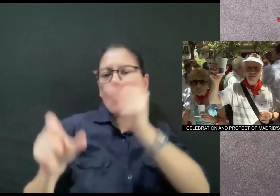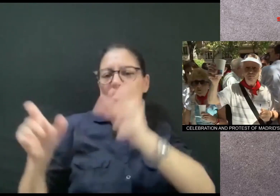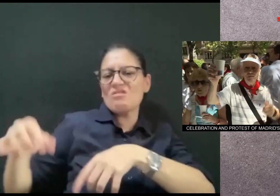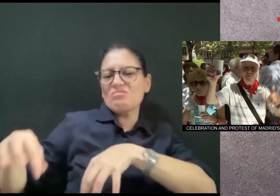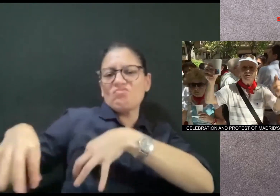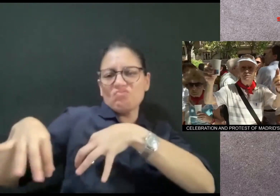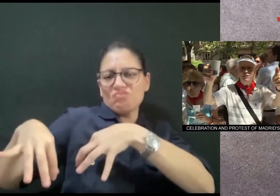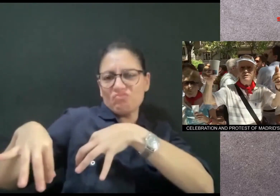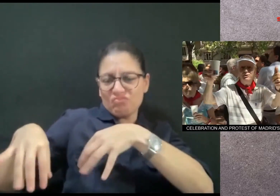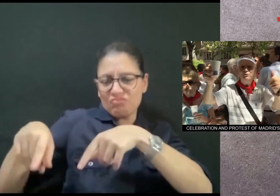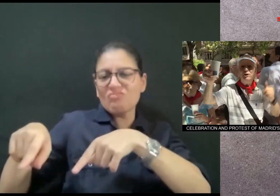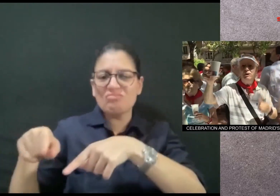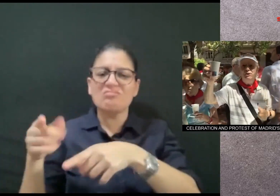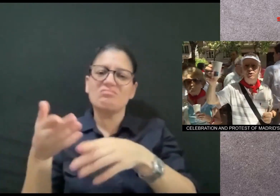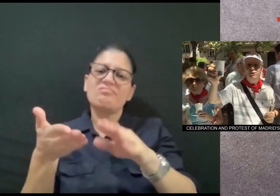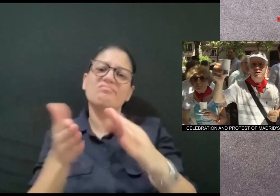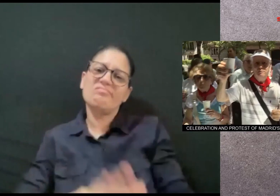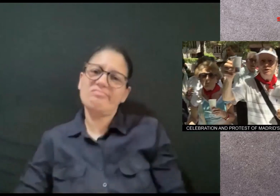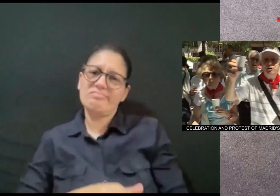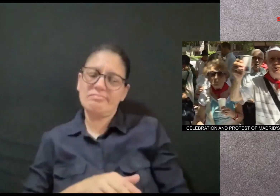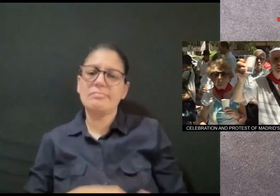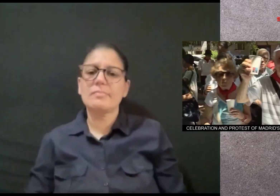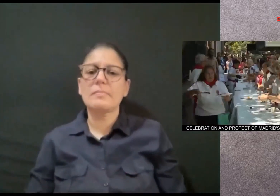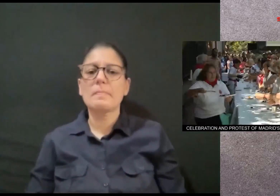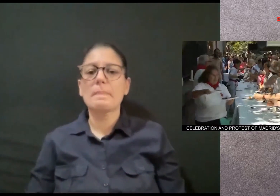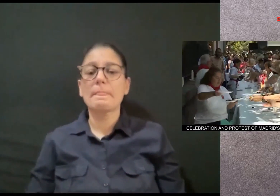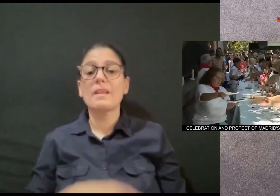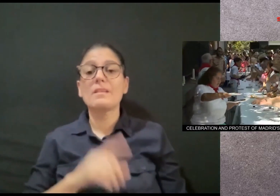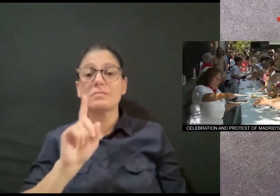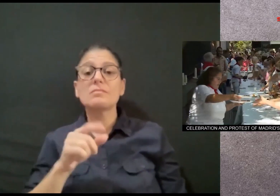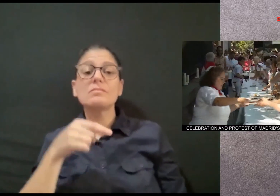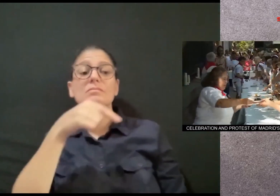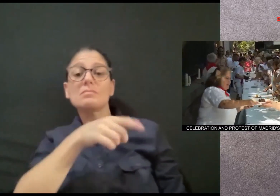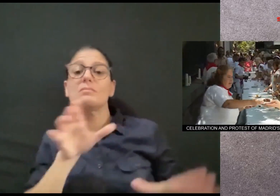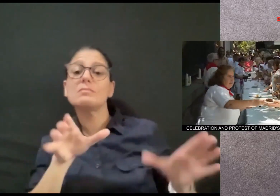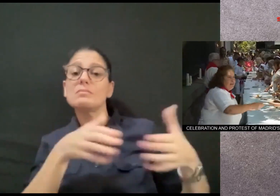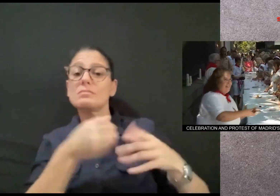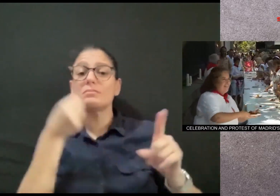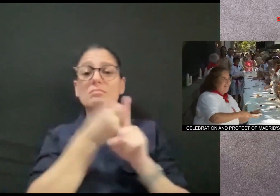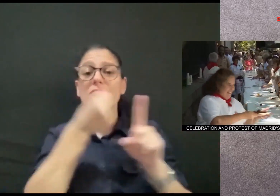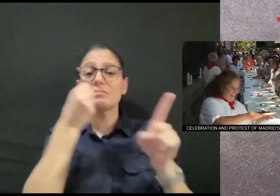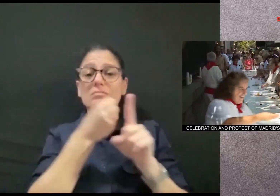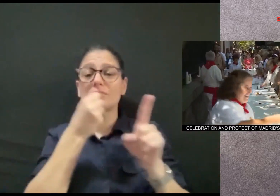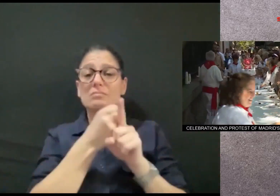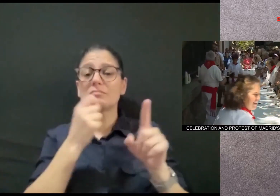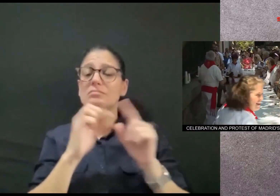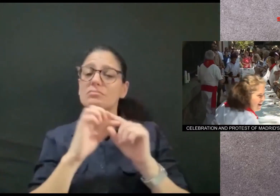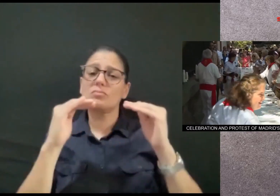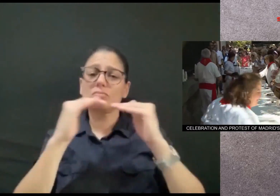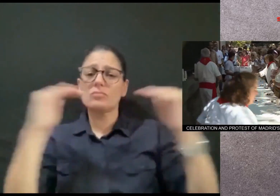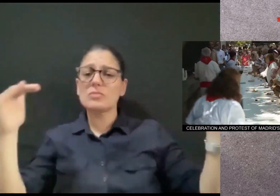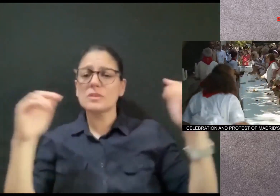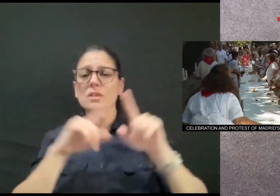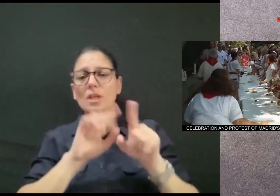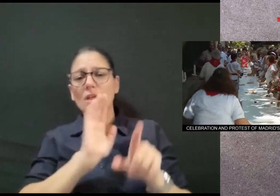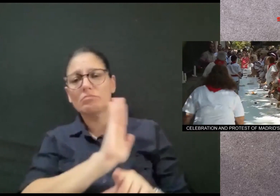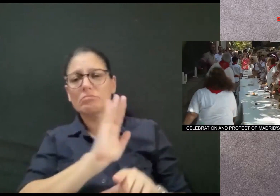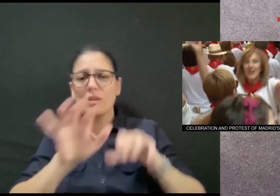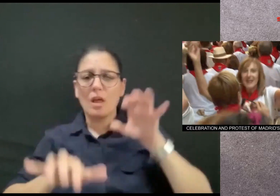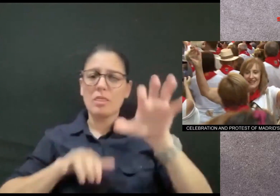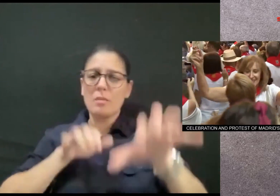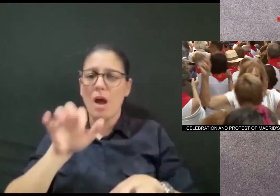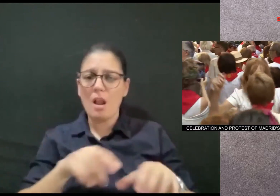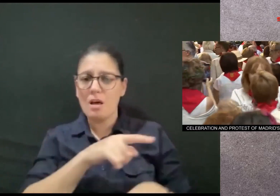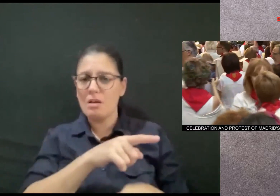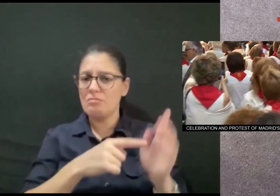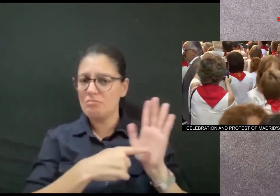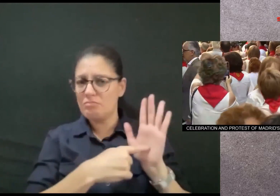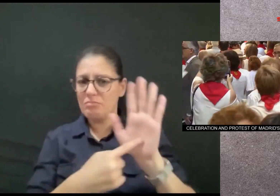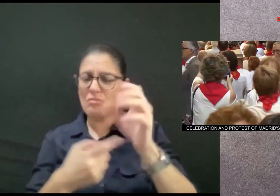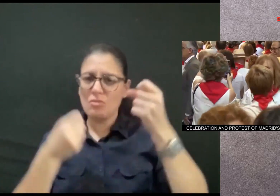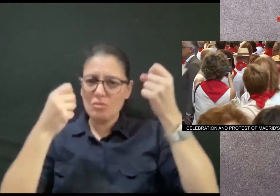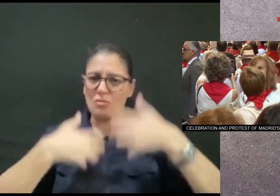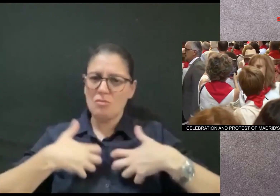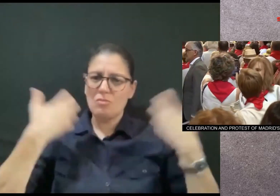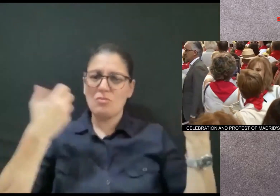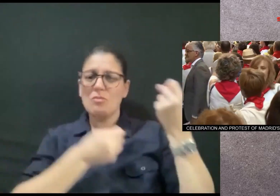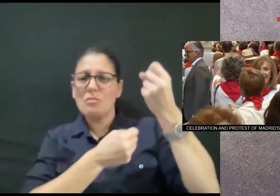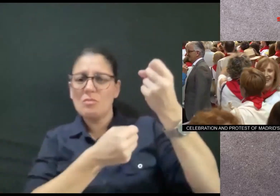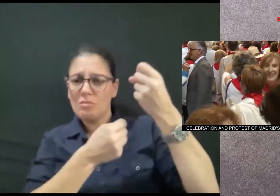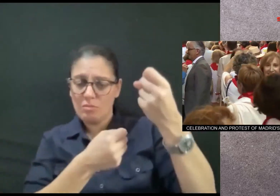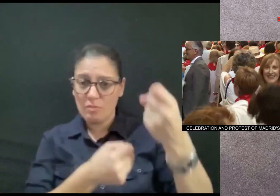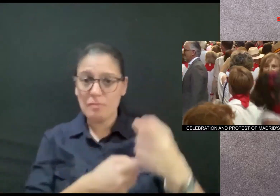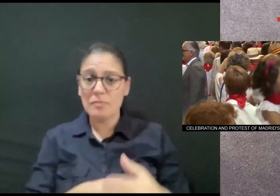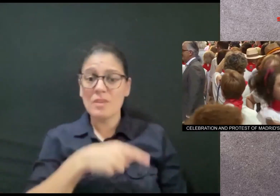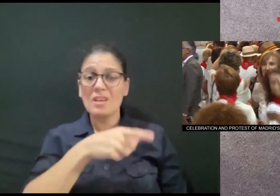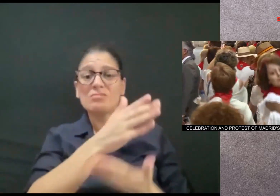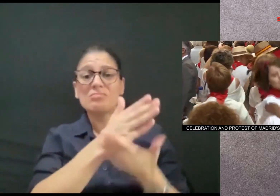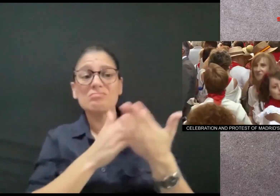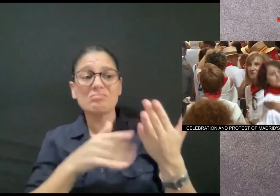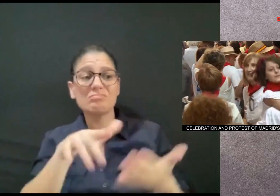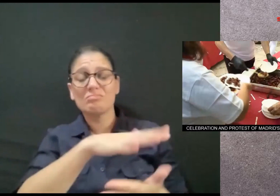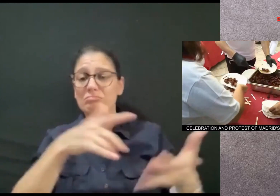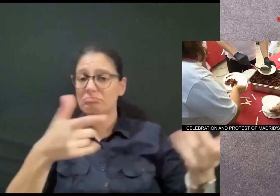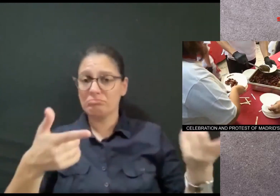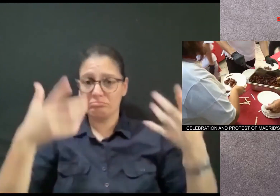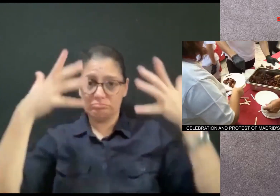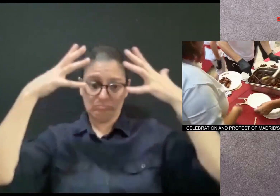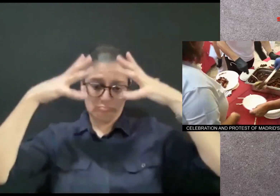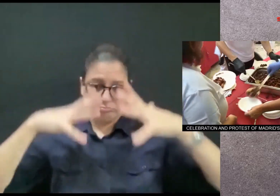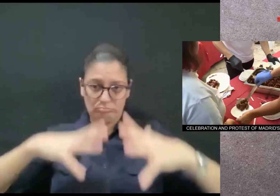by professional matadors animal-rights activists have shown up to protest the event some wear